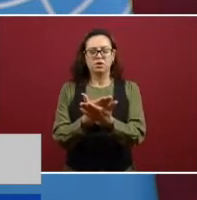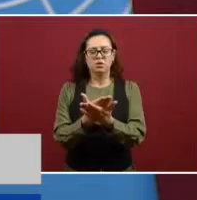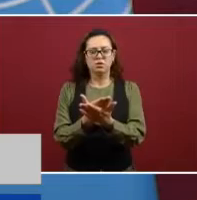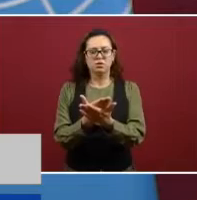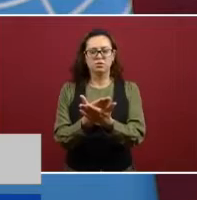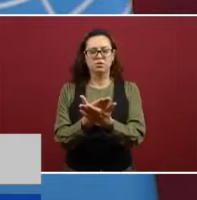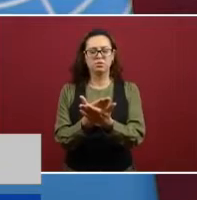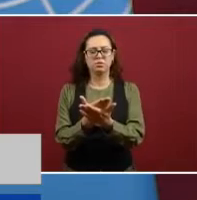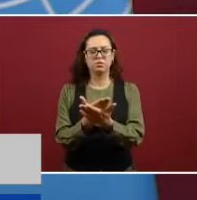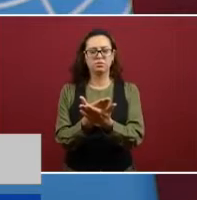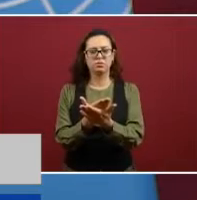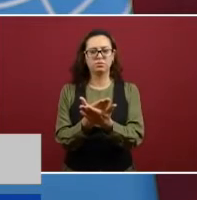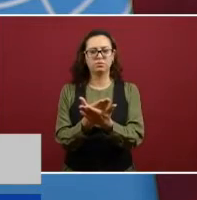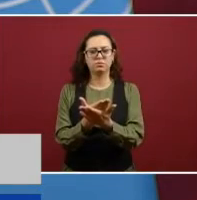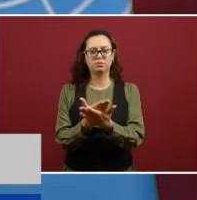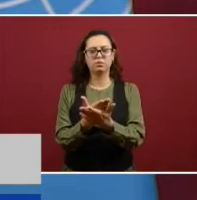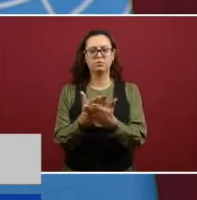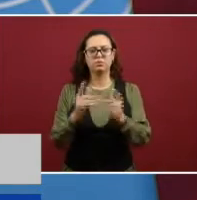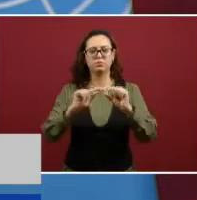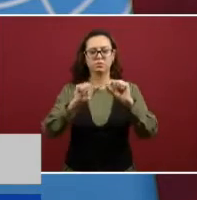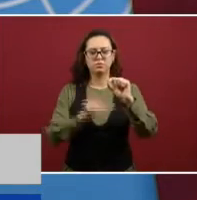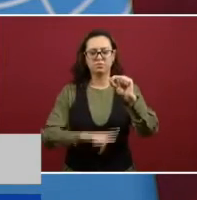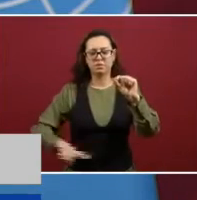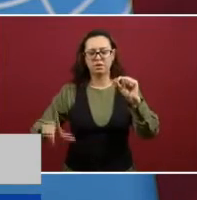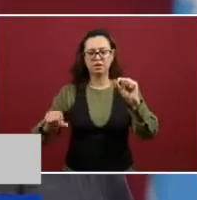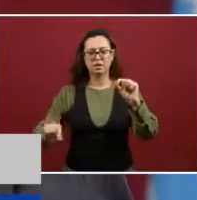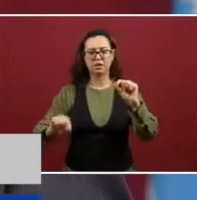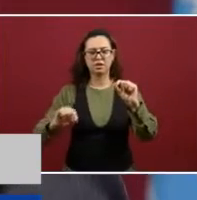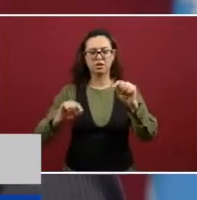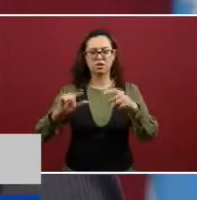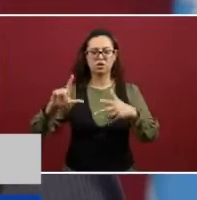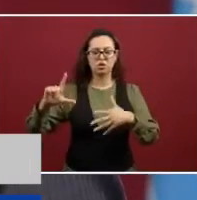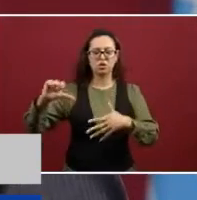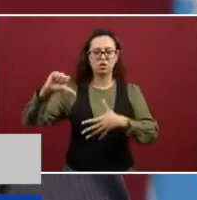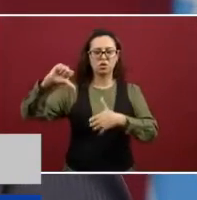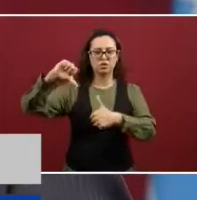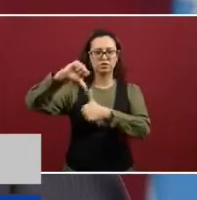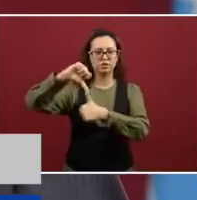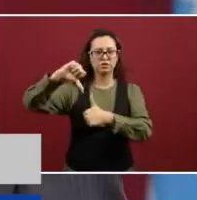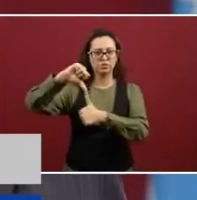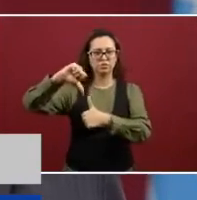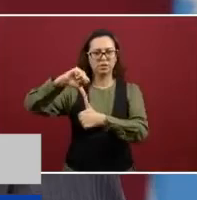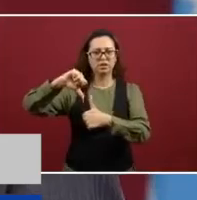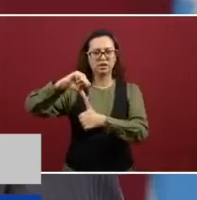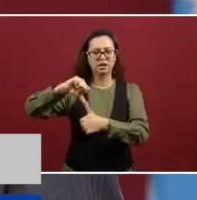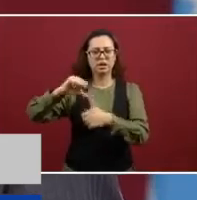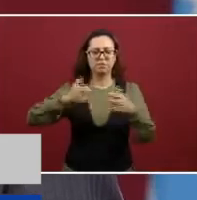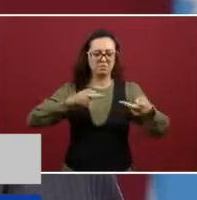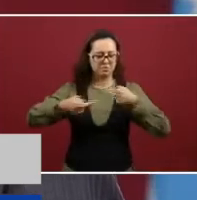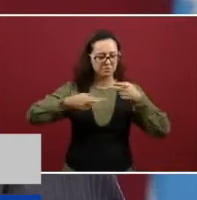and also informs about the decree of non-cancellation of taxes to big contributors for the abuse of this procedure